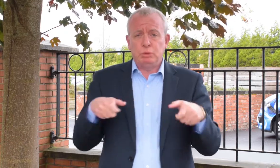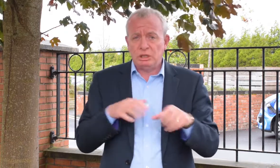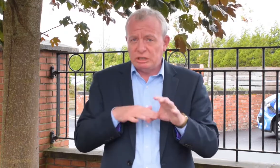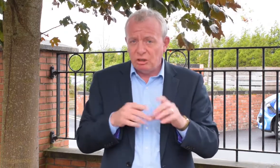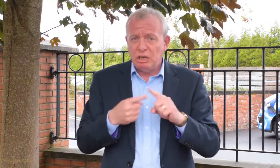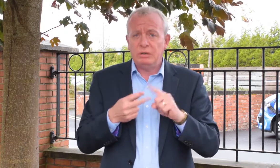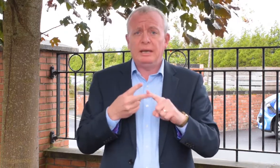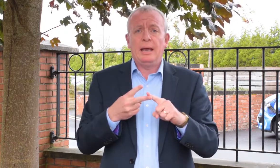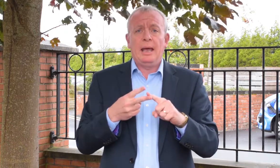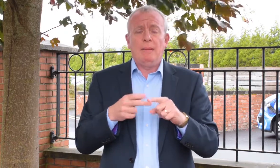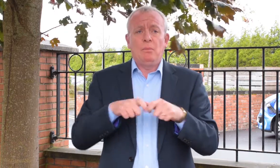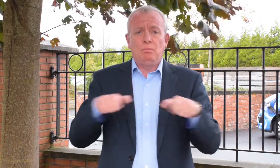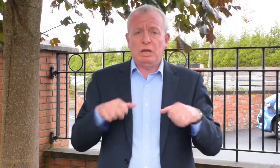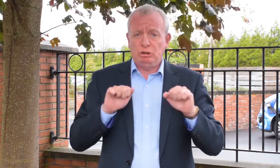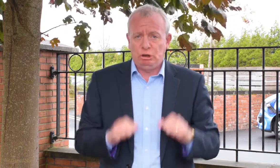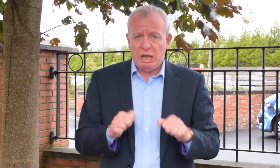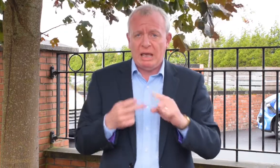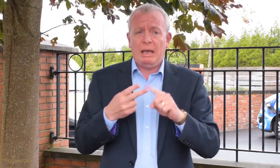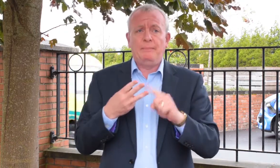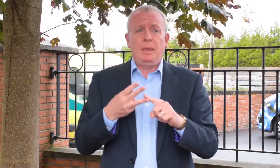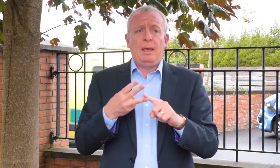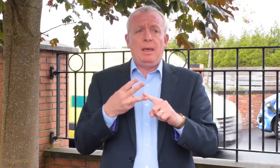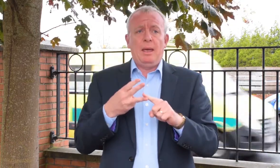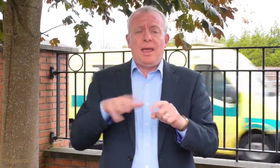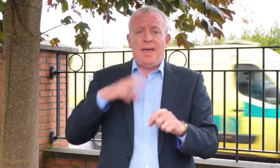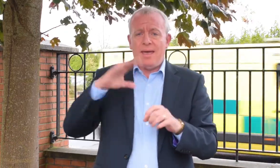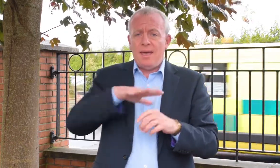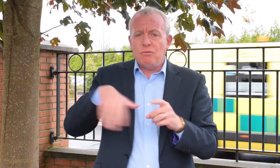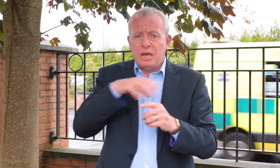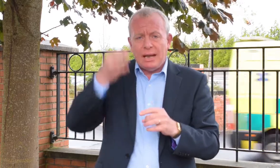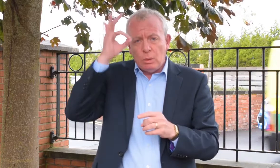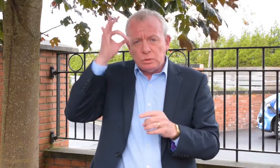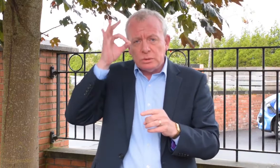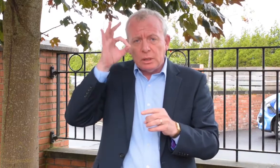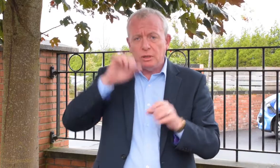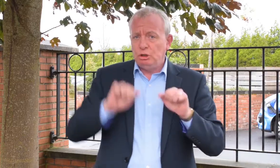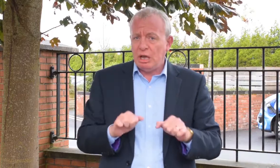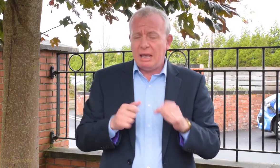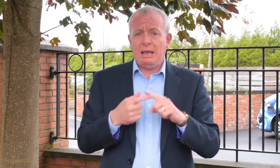He acted in various roles inlcuding Branch Secretary, Branch Chairman, Area Council Chair